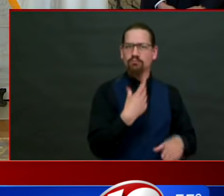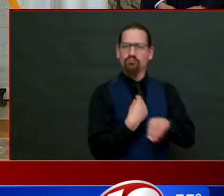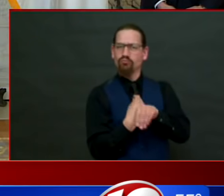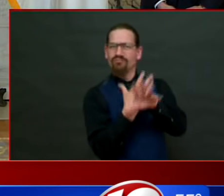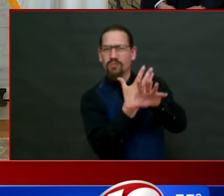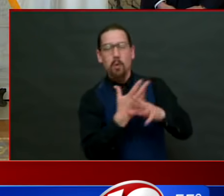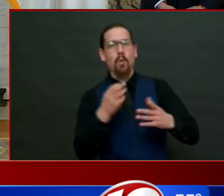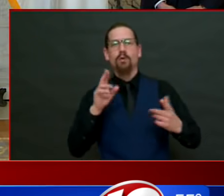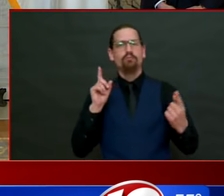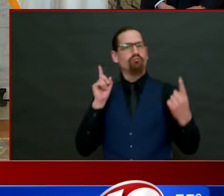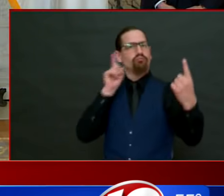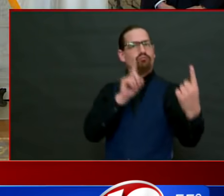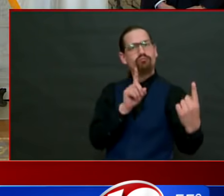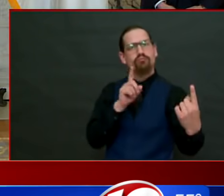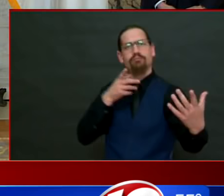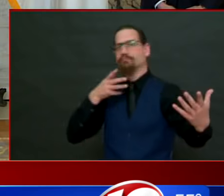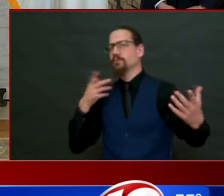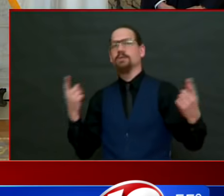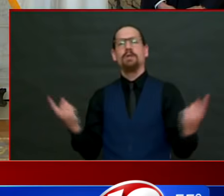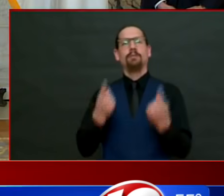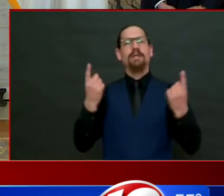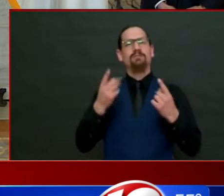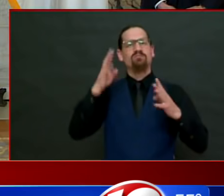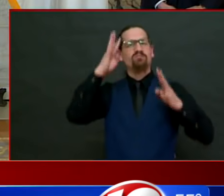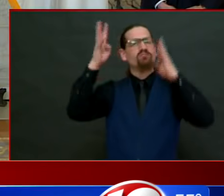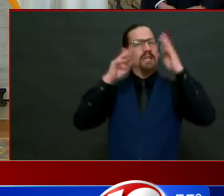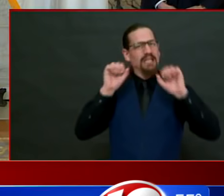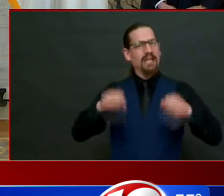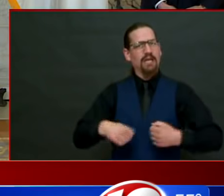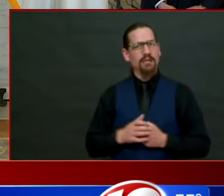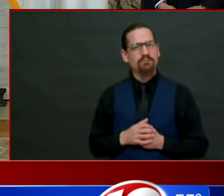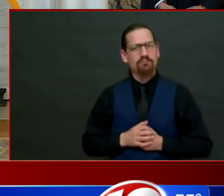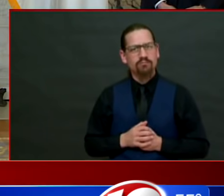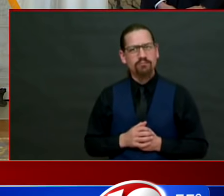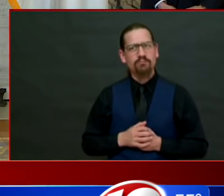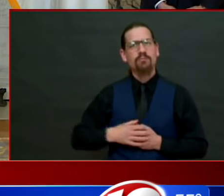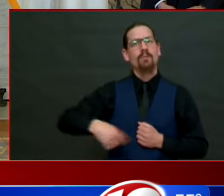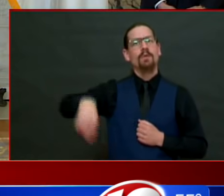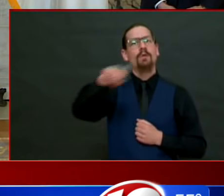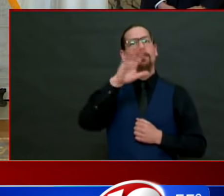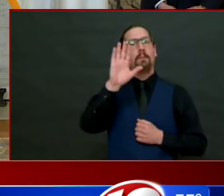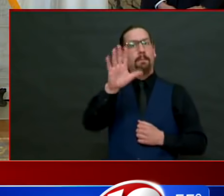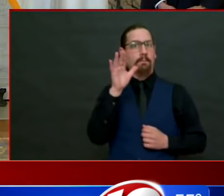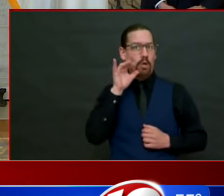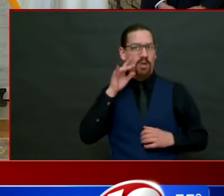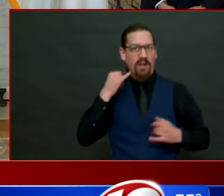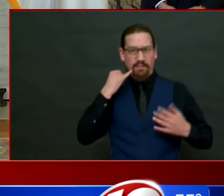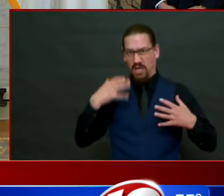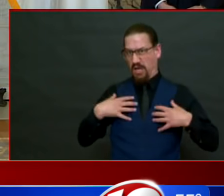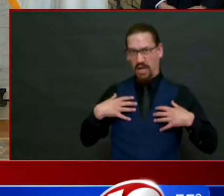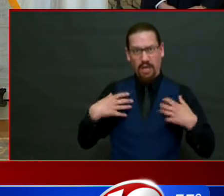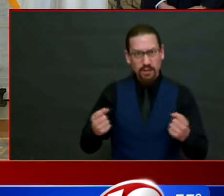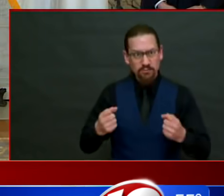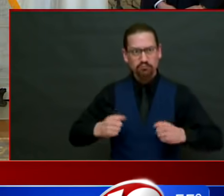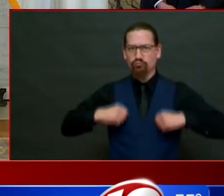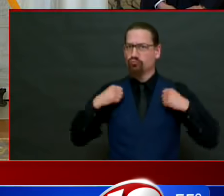MESSAGE TO GIVE. EVEN IF SHE IS IN GOOD HEALTH, DON'T GET TOGETHER IN A BIG